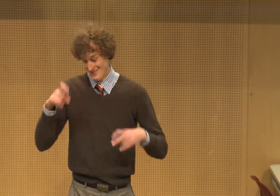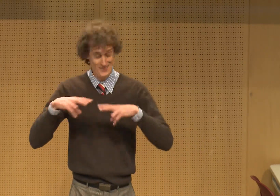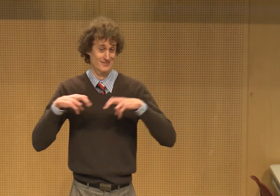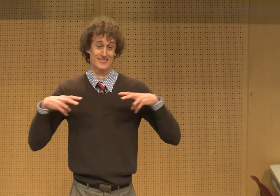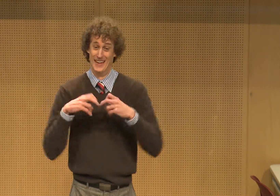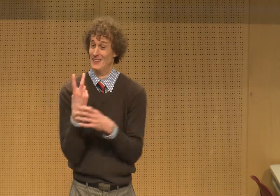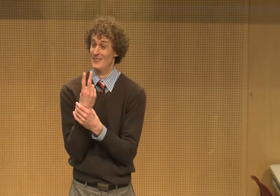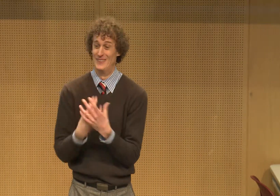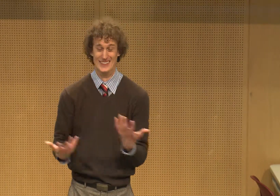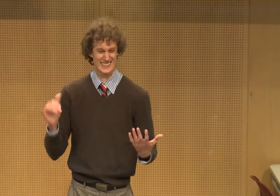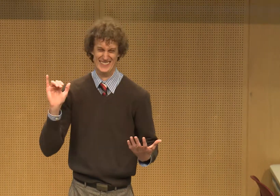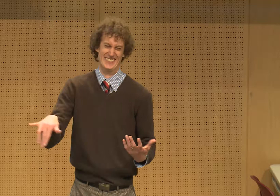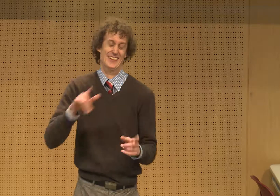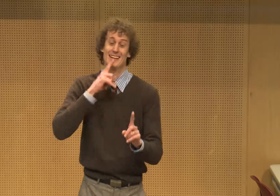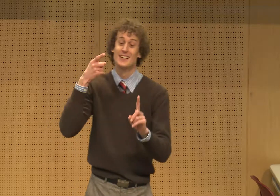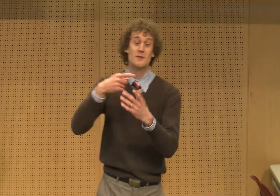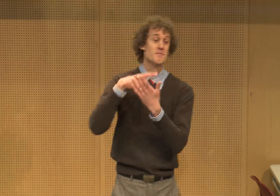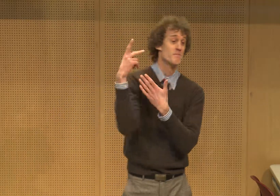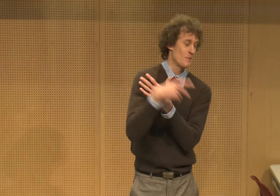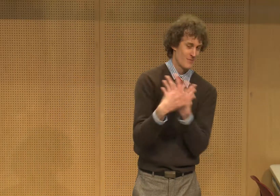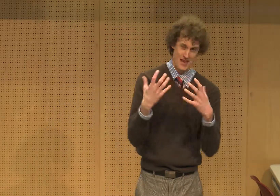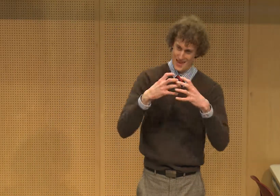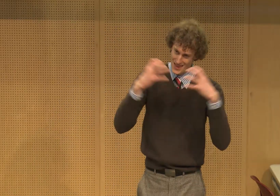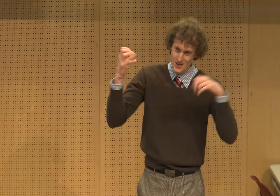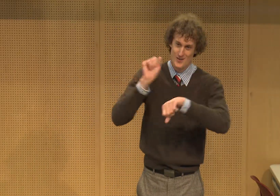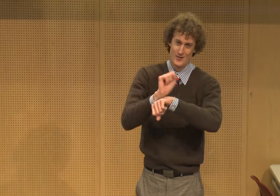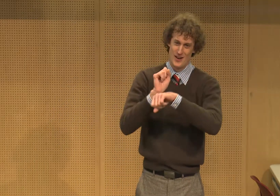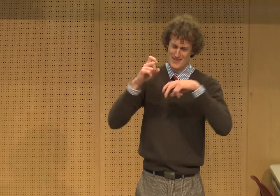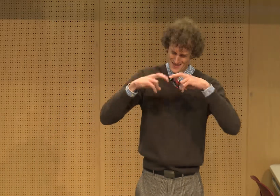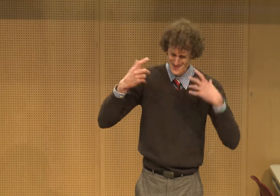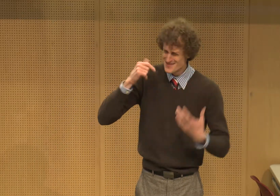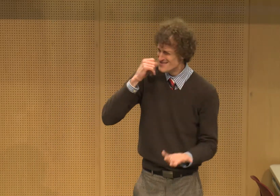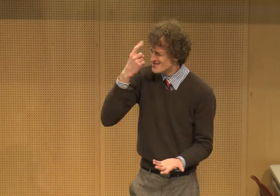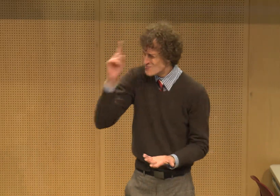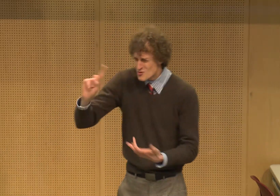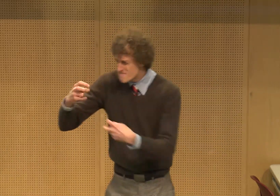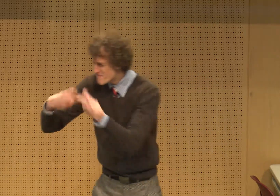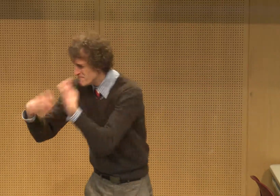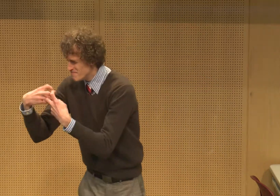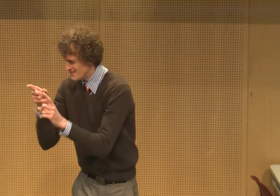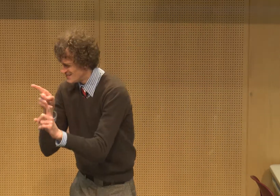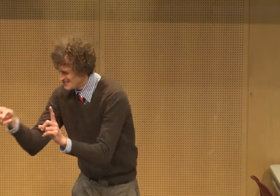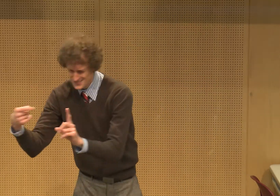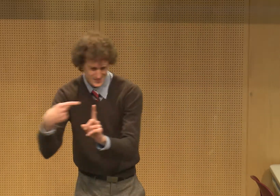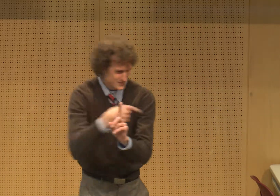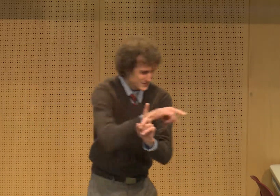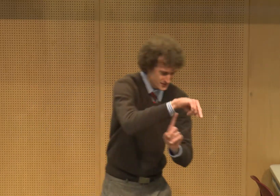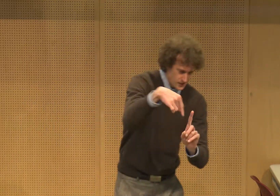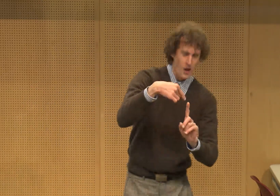Or, "It doesn't work, but I don't know why." I spent a lot of time trying to figure out